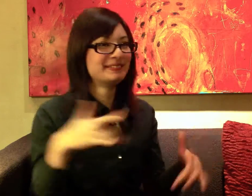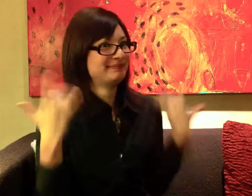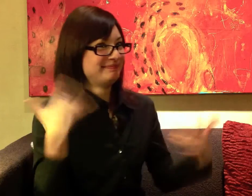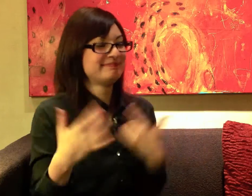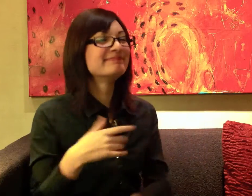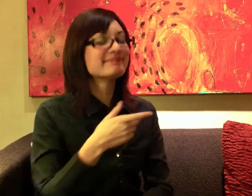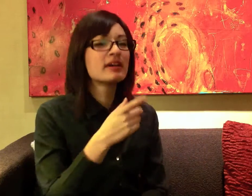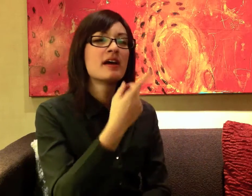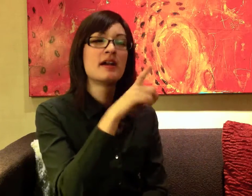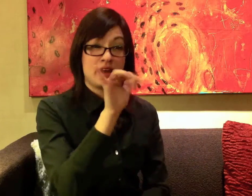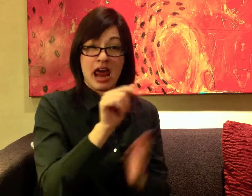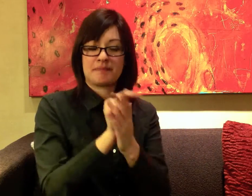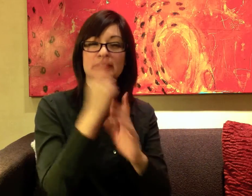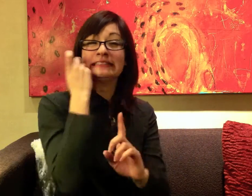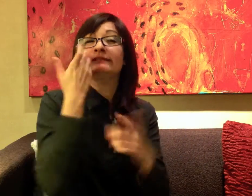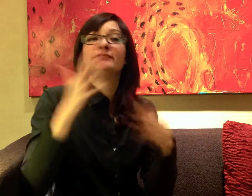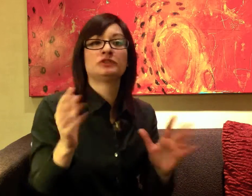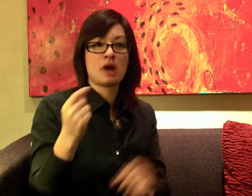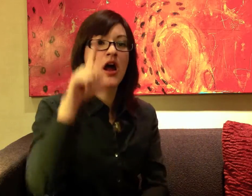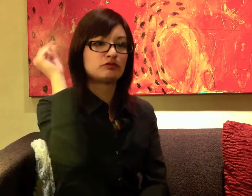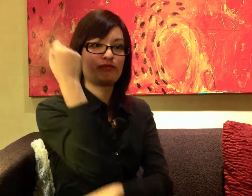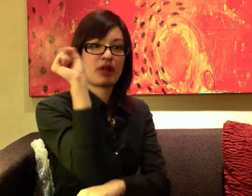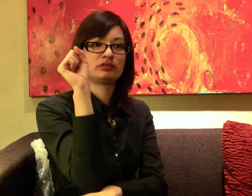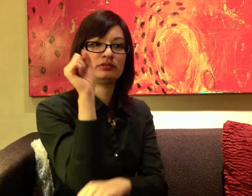Of course, I was excited. At that time, Gallaudet protest was recently done.